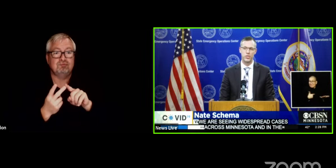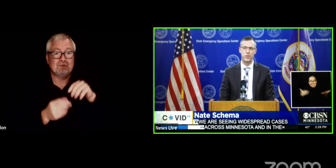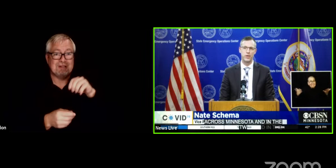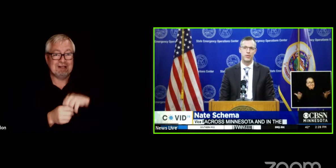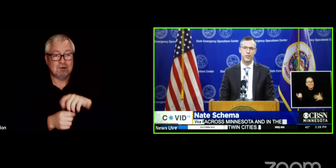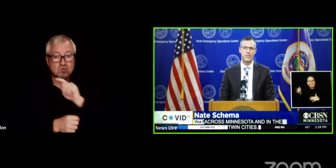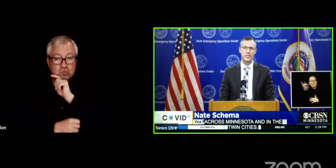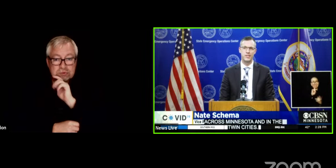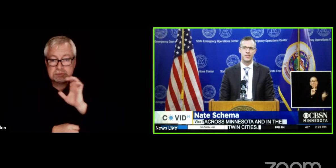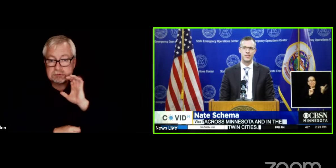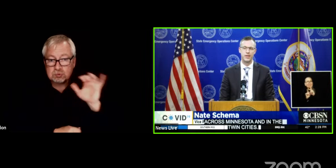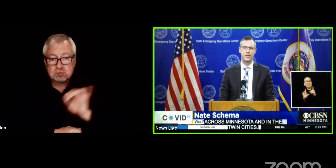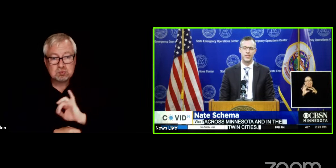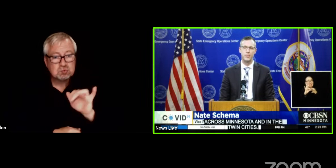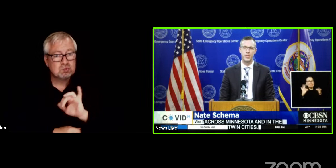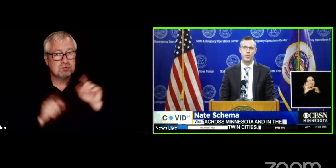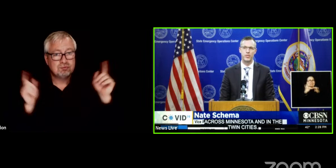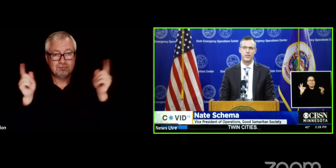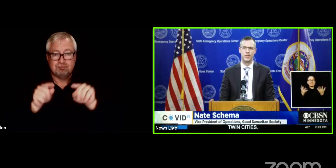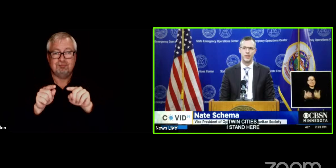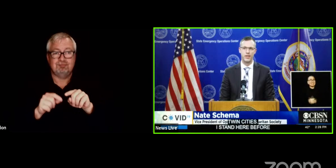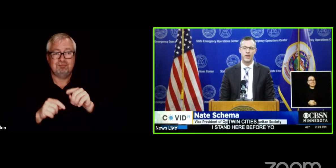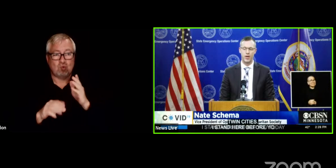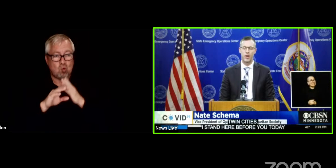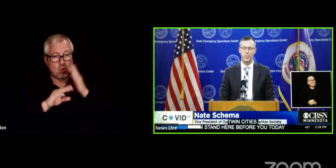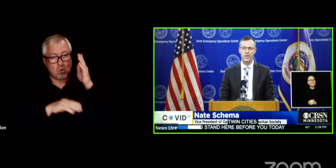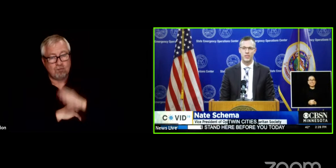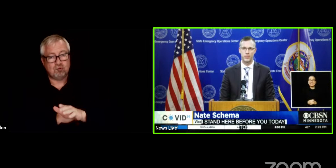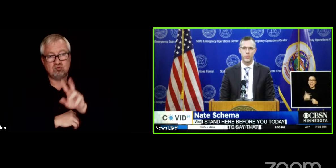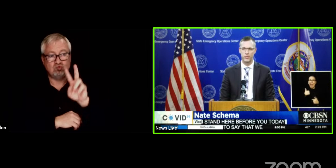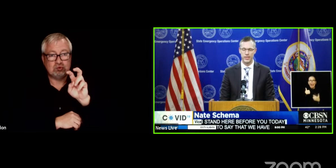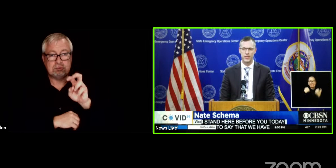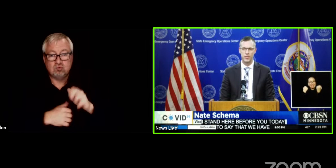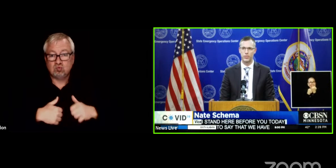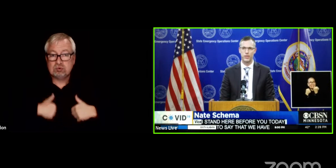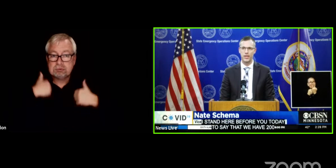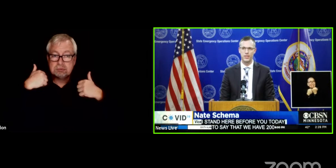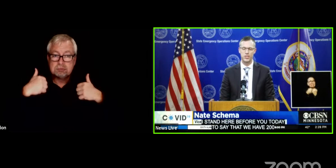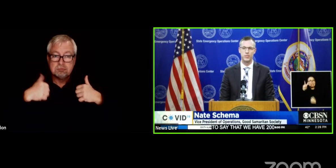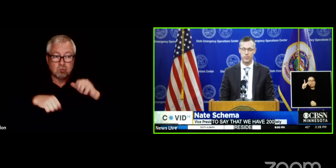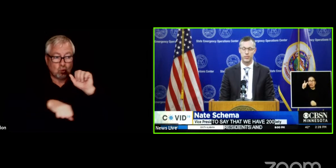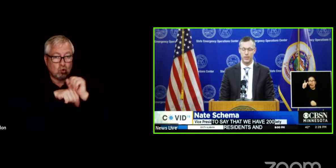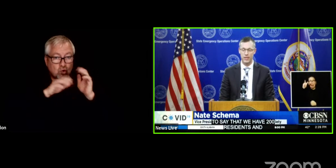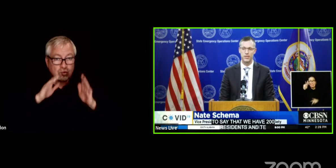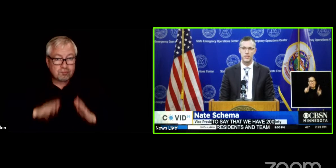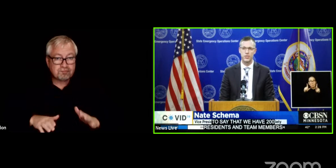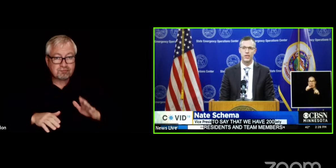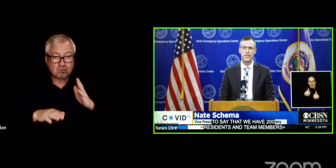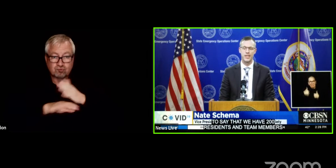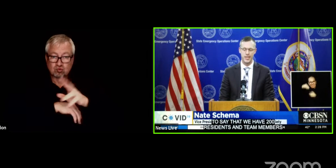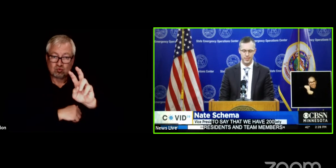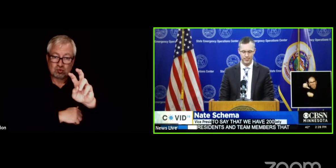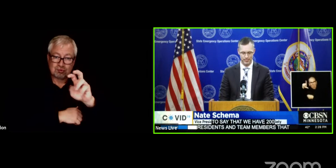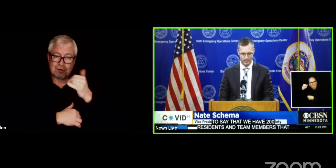200 RESIDENTS AND TEAM MEMBERS THAT ARE POSITIVE FOR COVID AND WE'RE RELENTLESSLY TRYING TO CONTAIN IT.